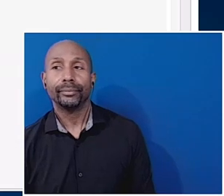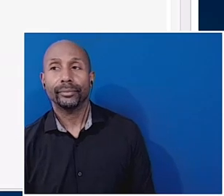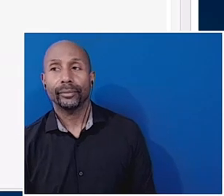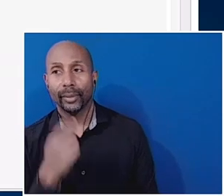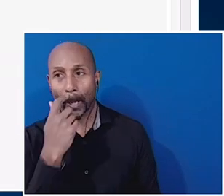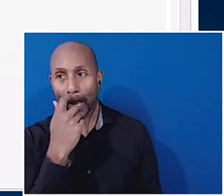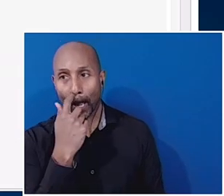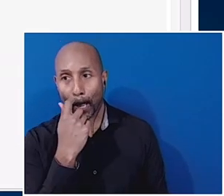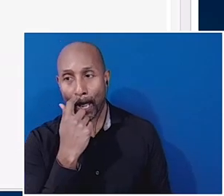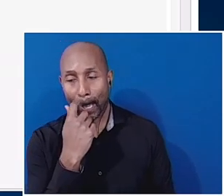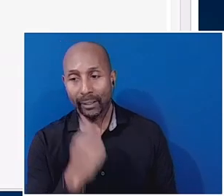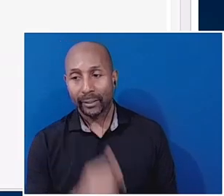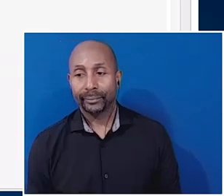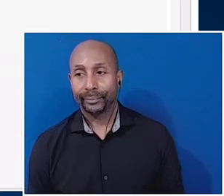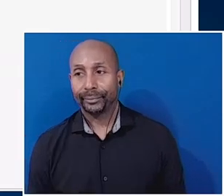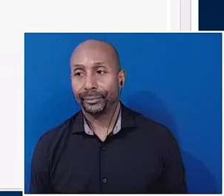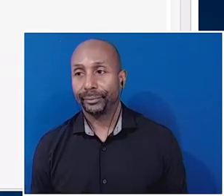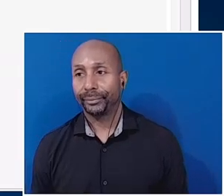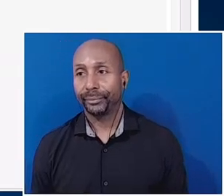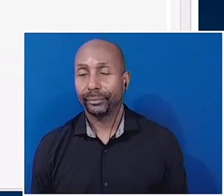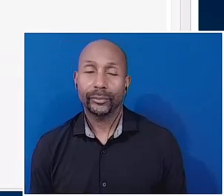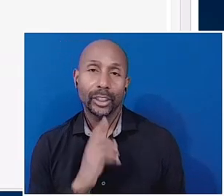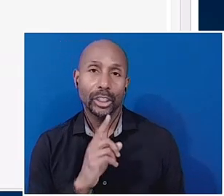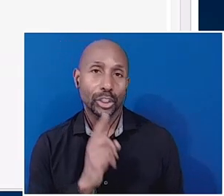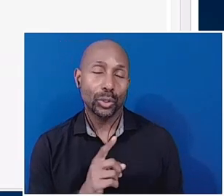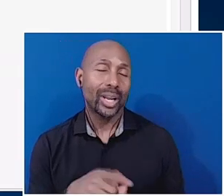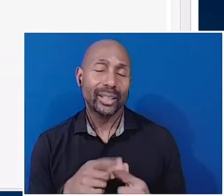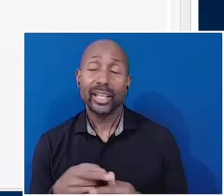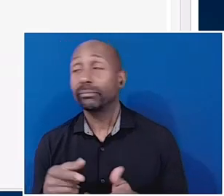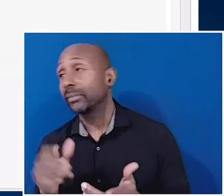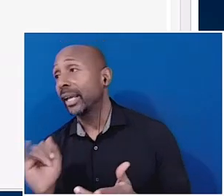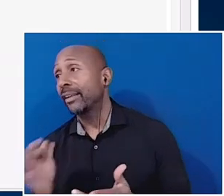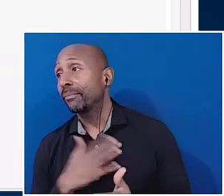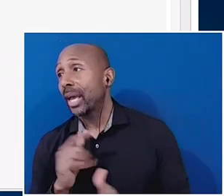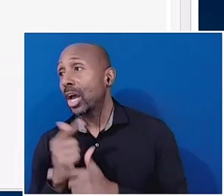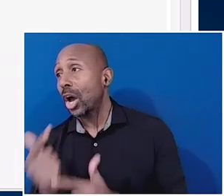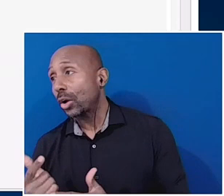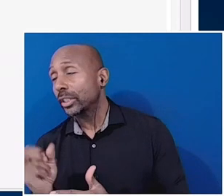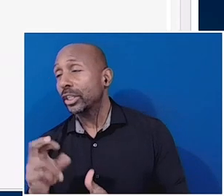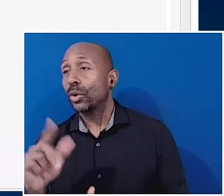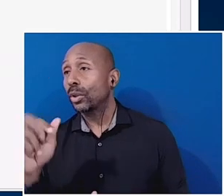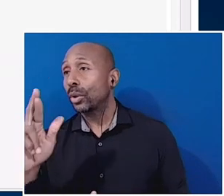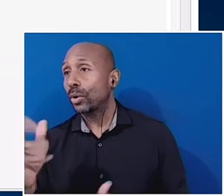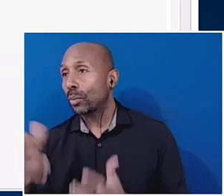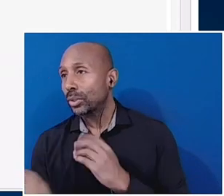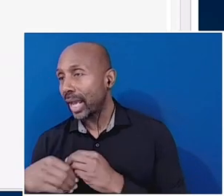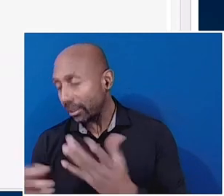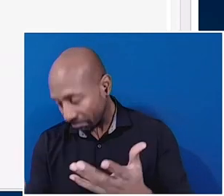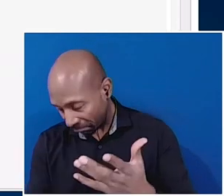Michale or my alternate or Laura wants to add as well. I'm not the only one.